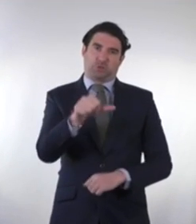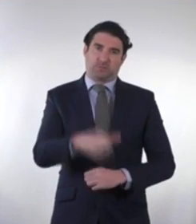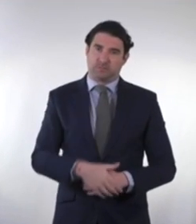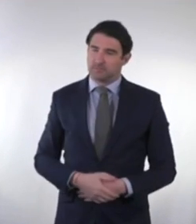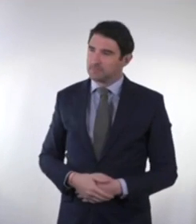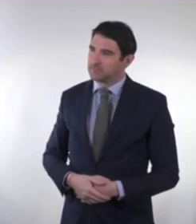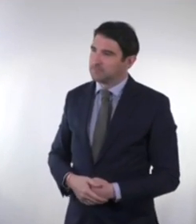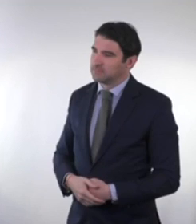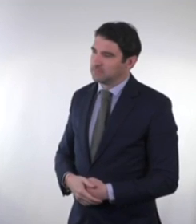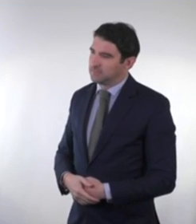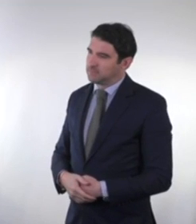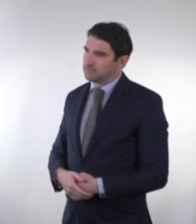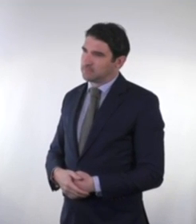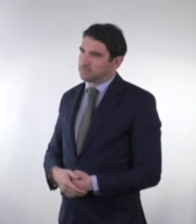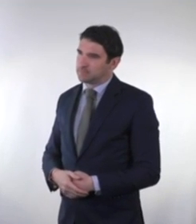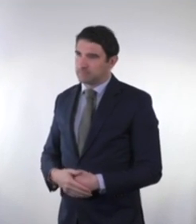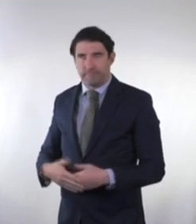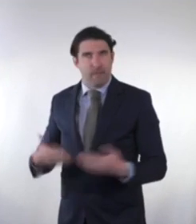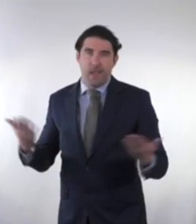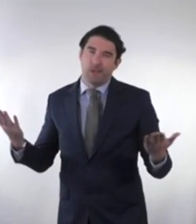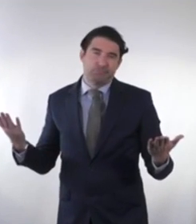of those participating in the next, I am suspending the House for three minutes.